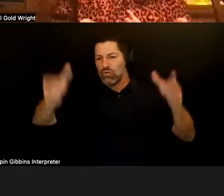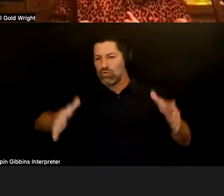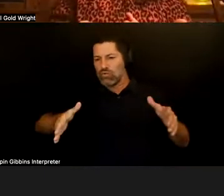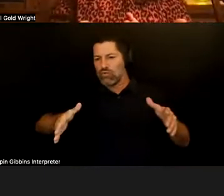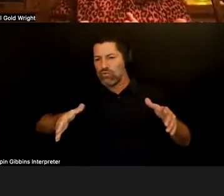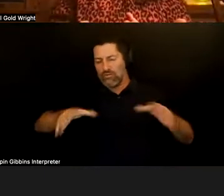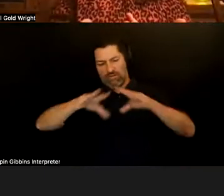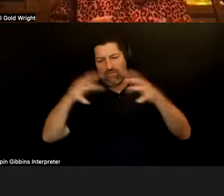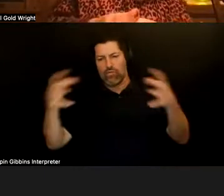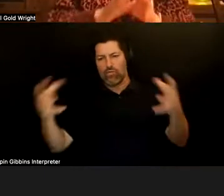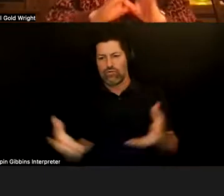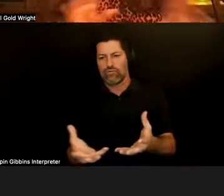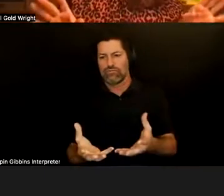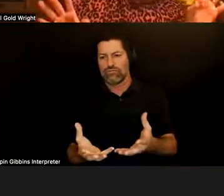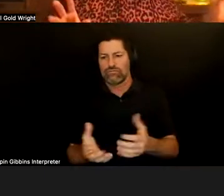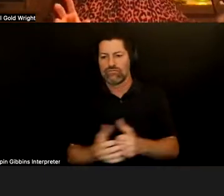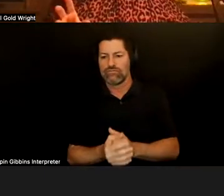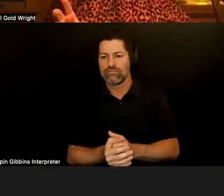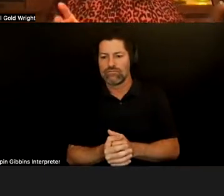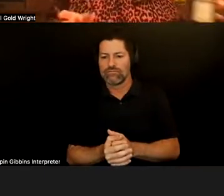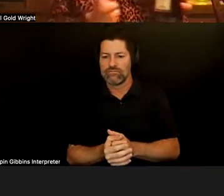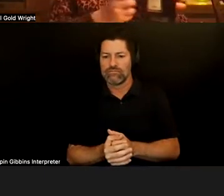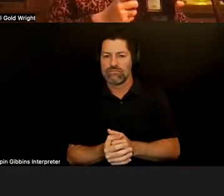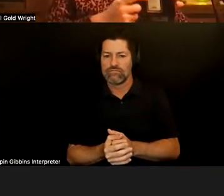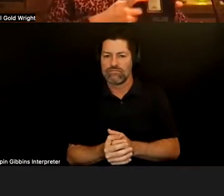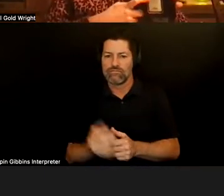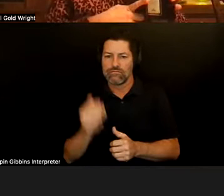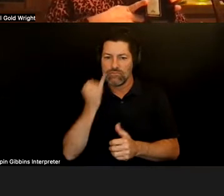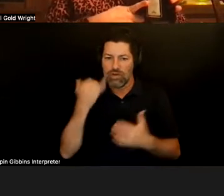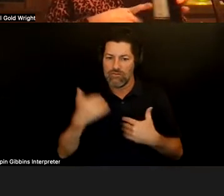world! 20:23:17 So every single time we do a prayer